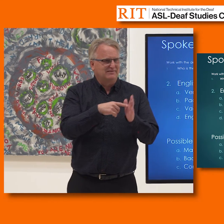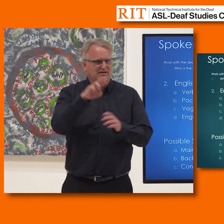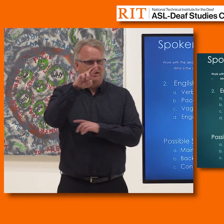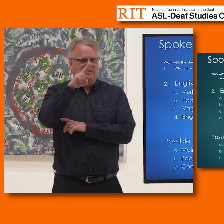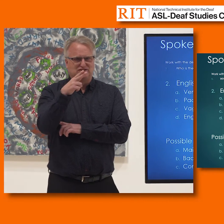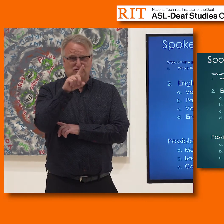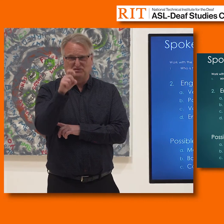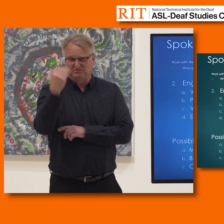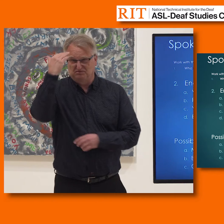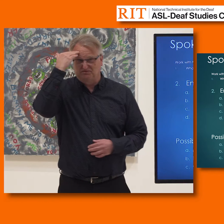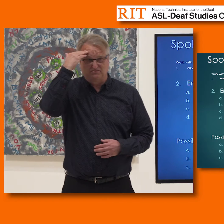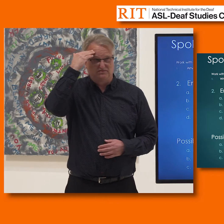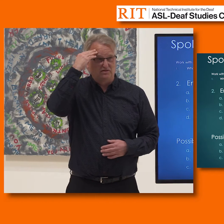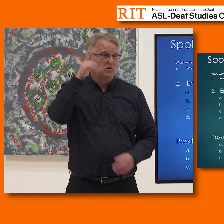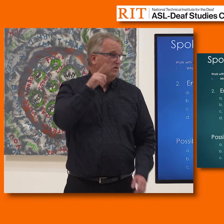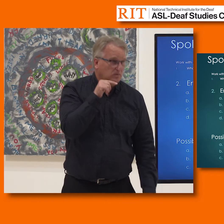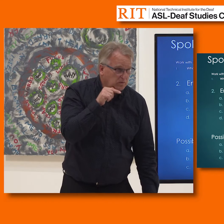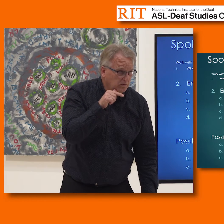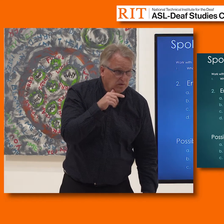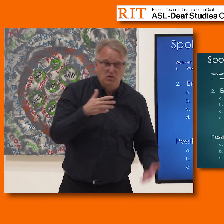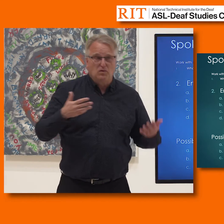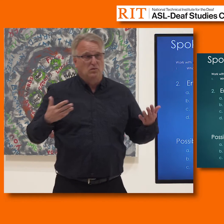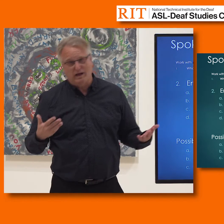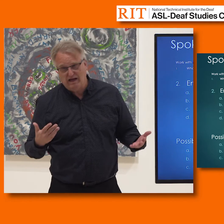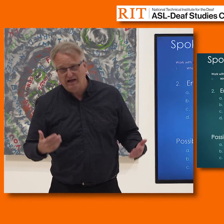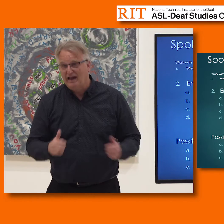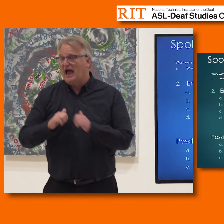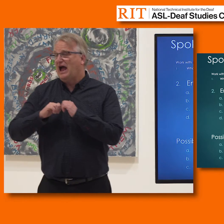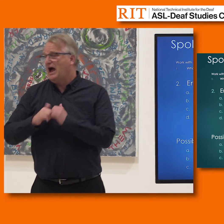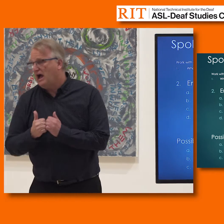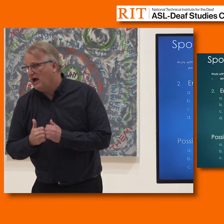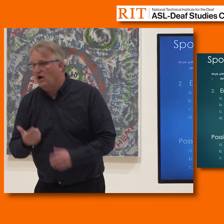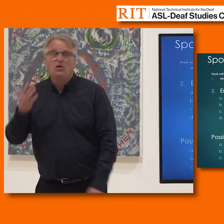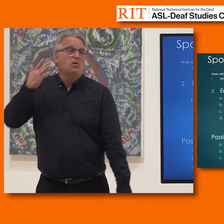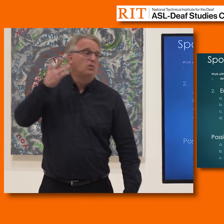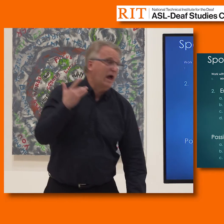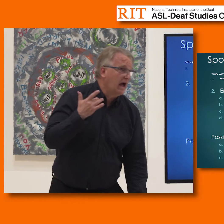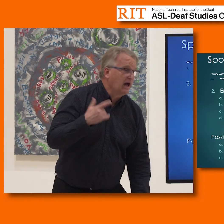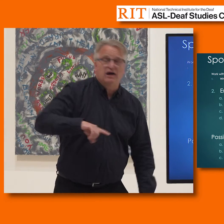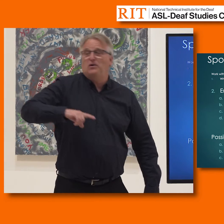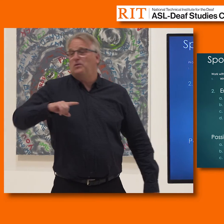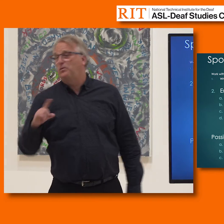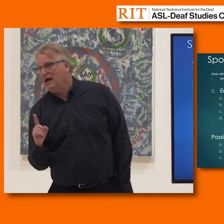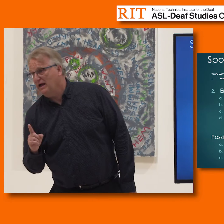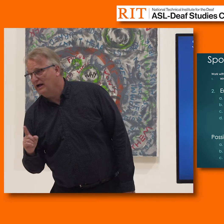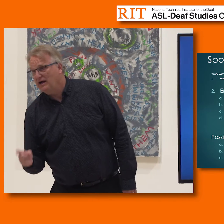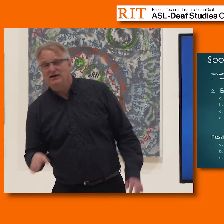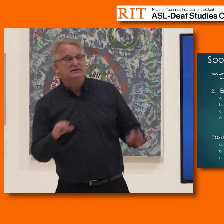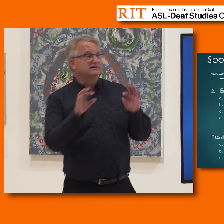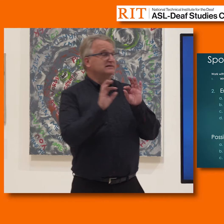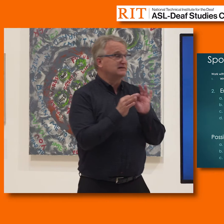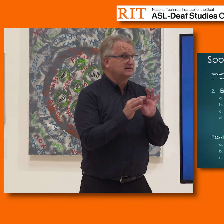This is one of my favorite examples. You may be familiar with rhetorical questions, the who, what, why, how, and when?